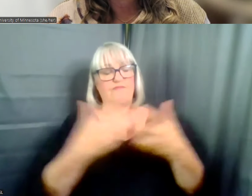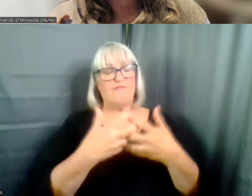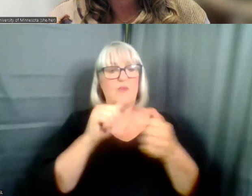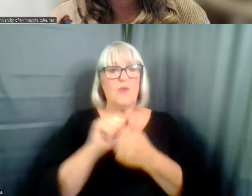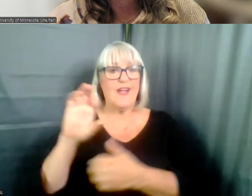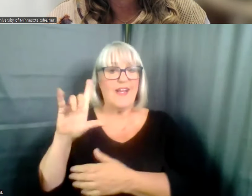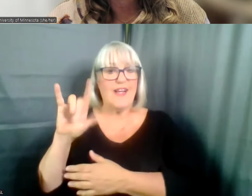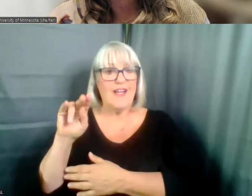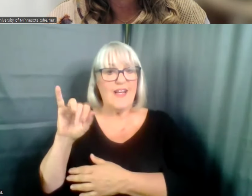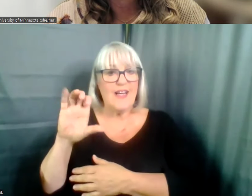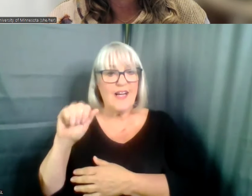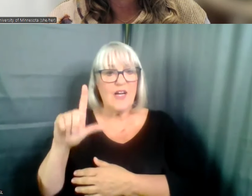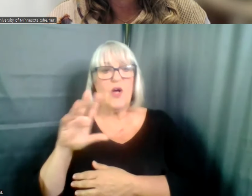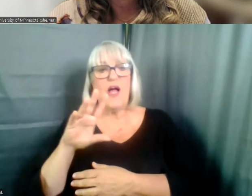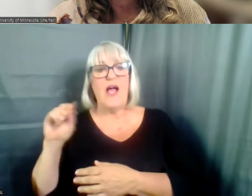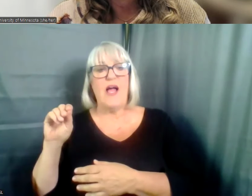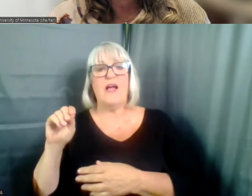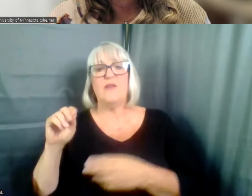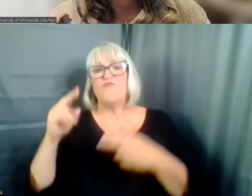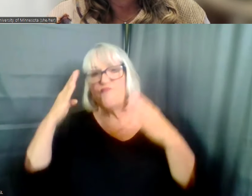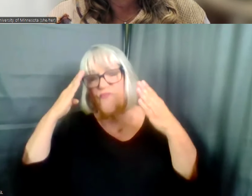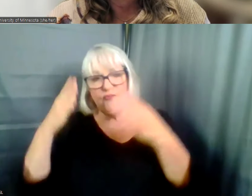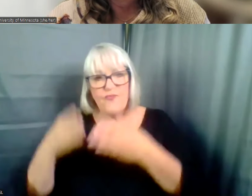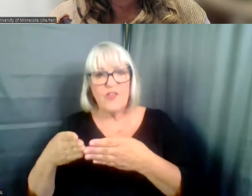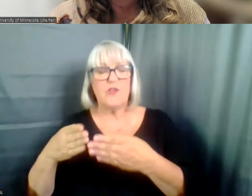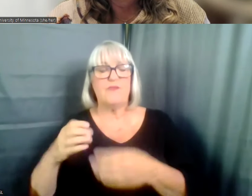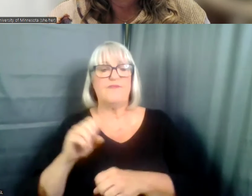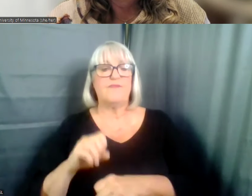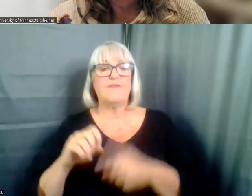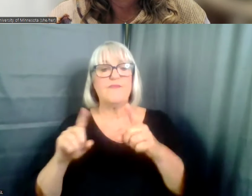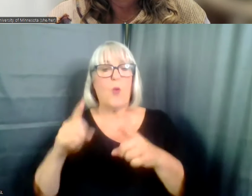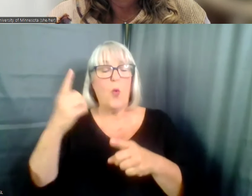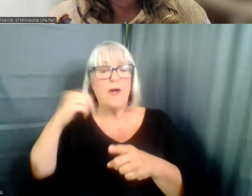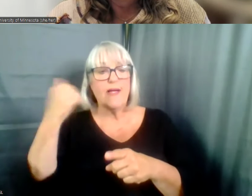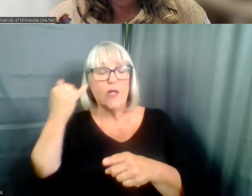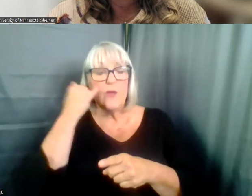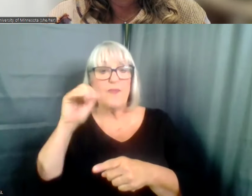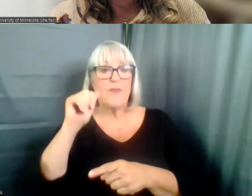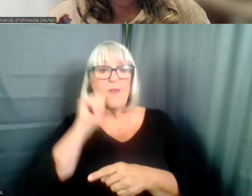Some state examples that we ran across Arizona's plan for spending ARPA funds